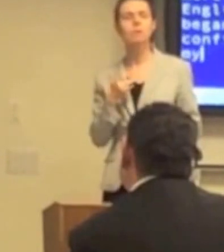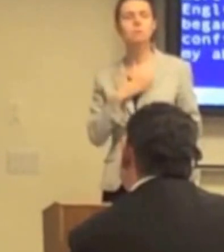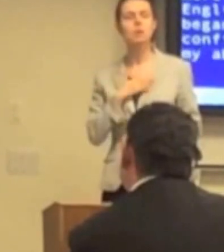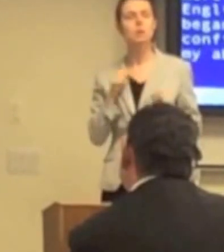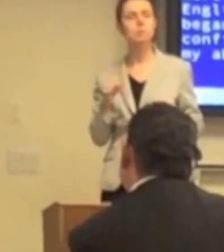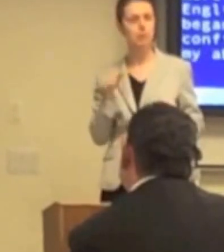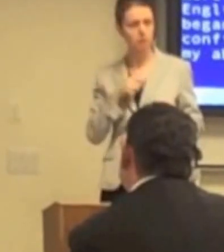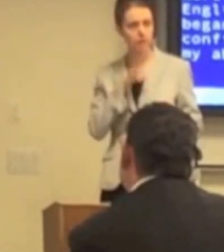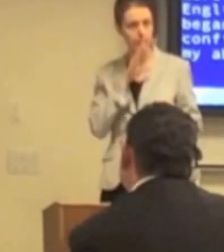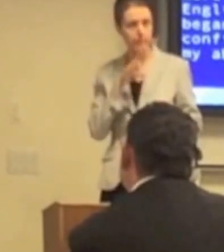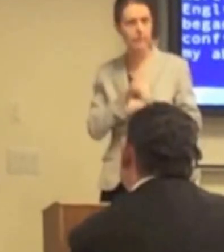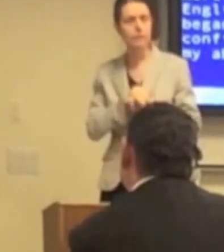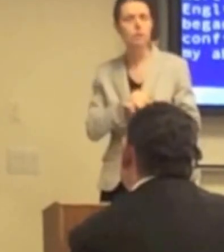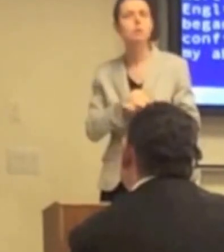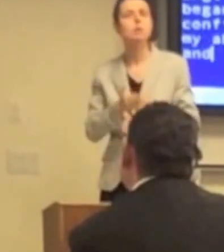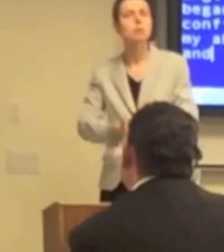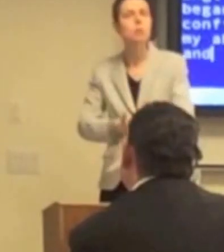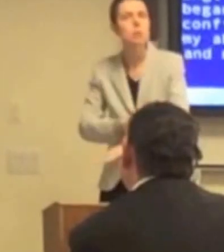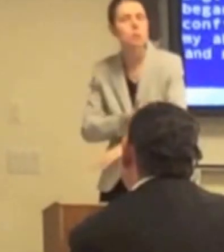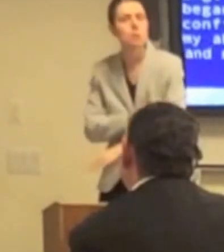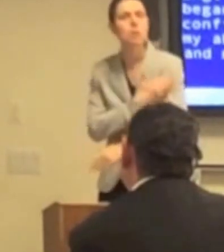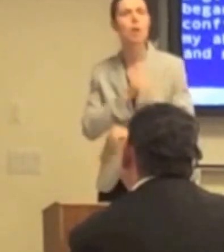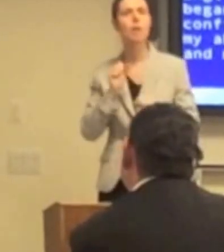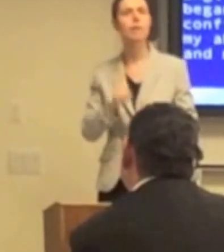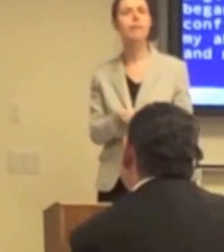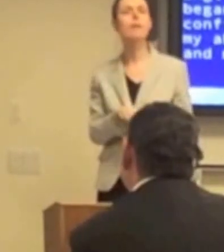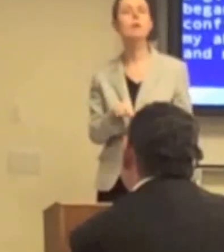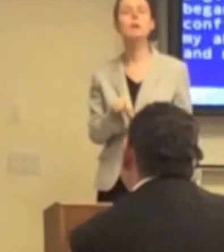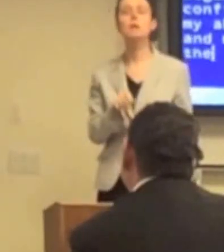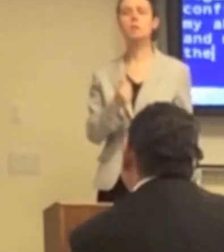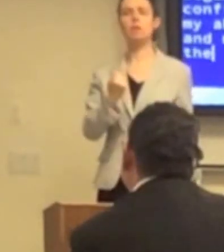speak English and move independently in the world.